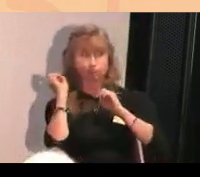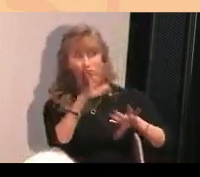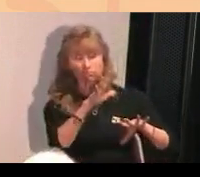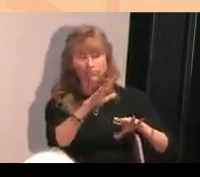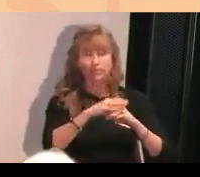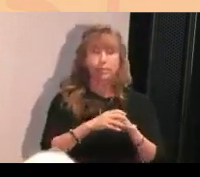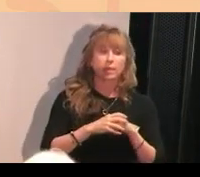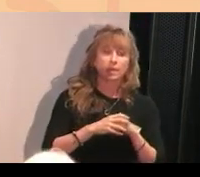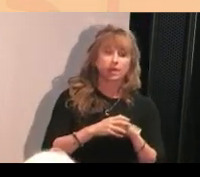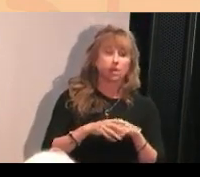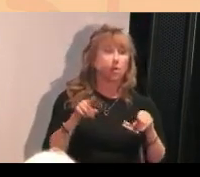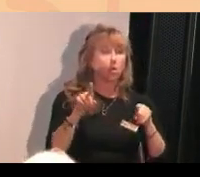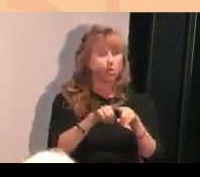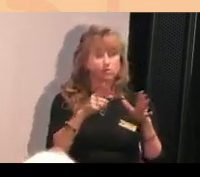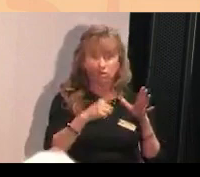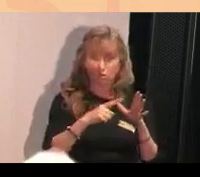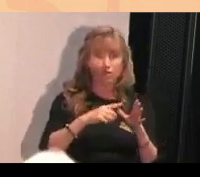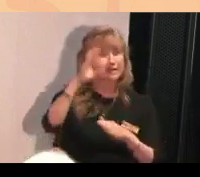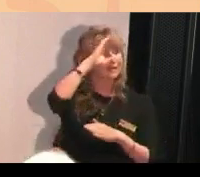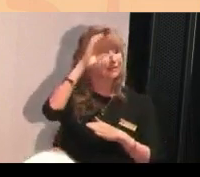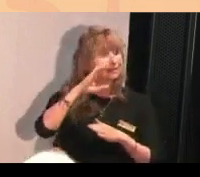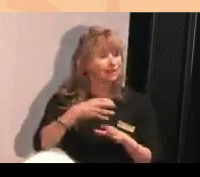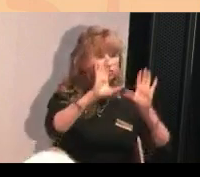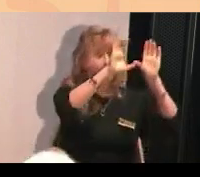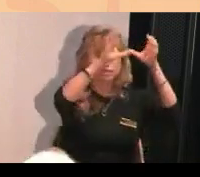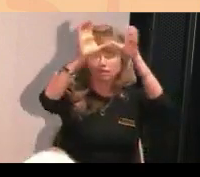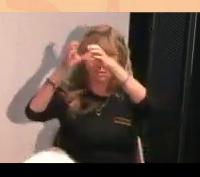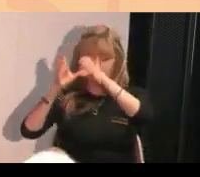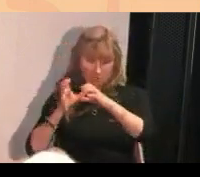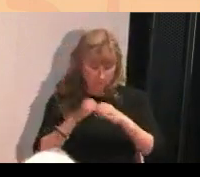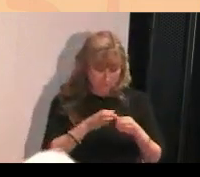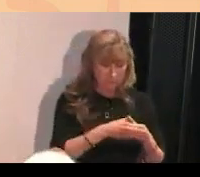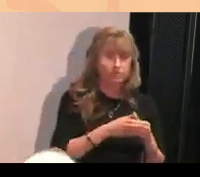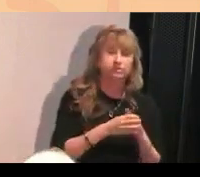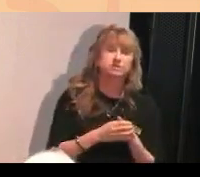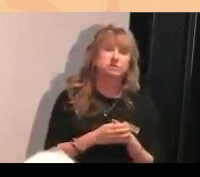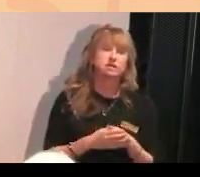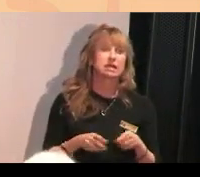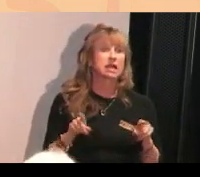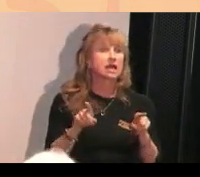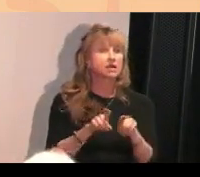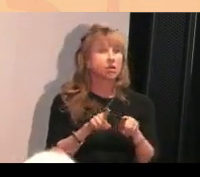Regional Summits coinciding with industry events and expert roundtables